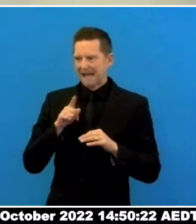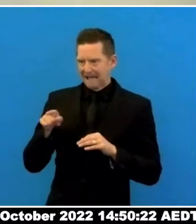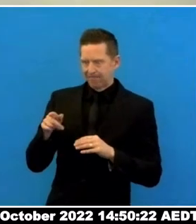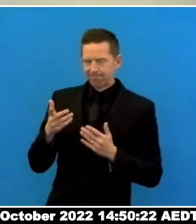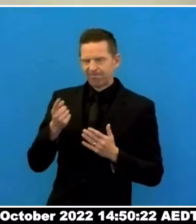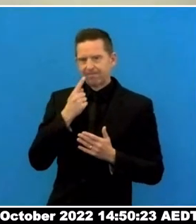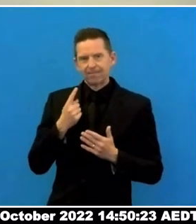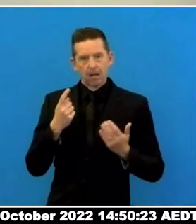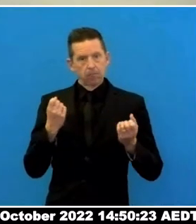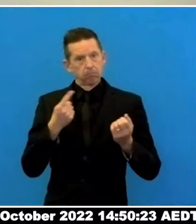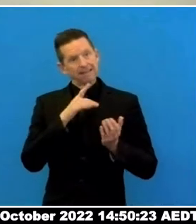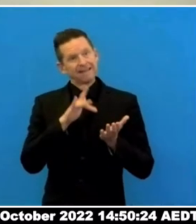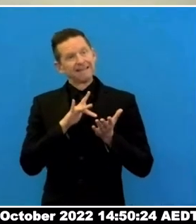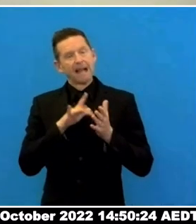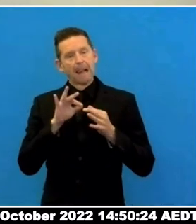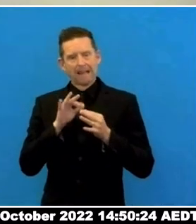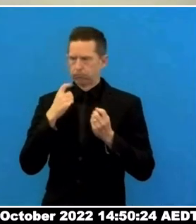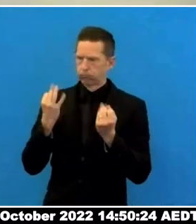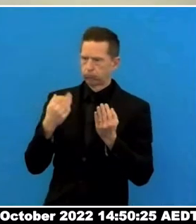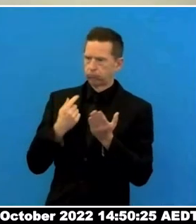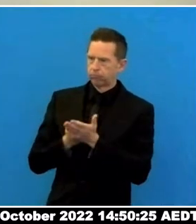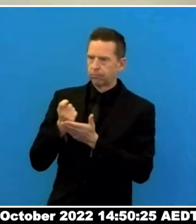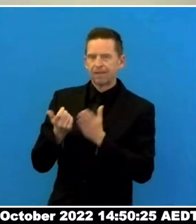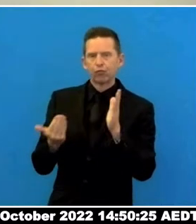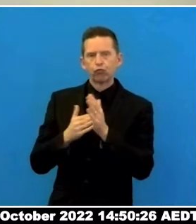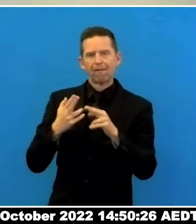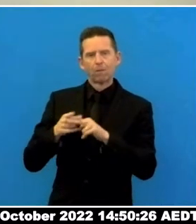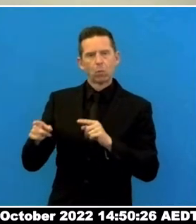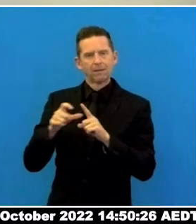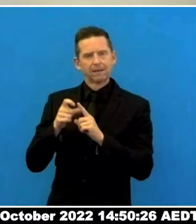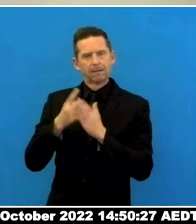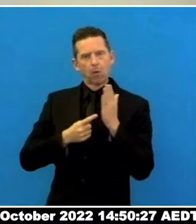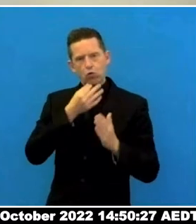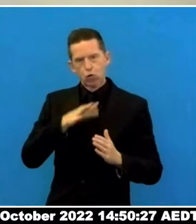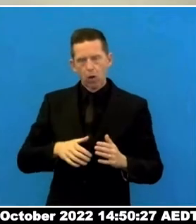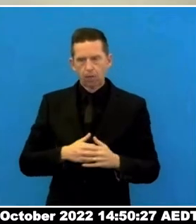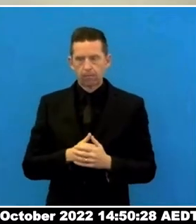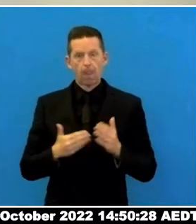or payment, and at the moment my my husband, my daughter's father,